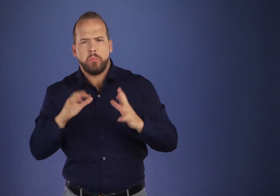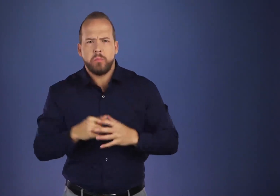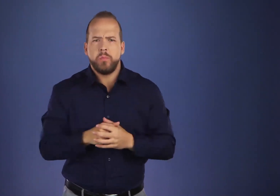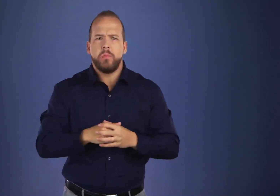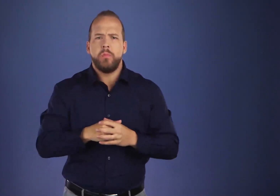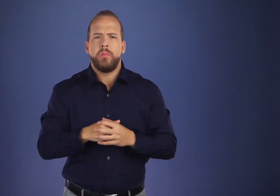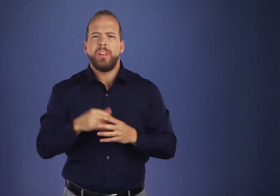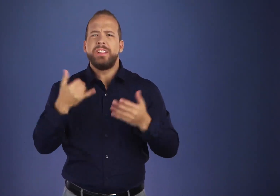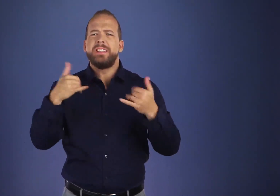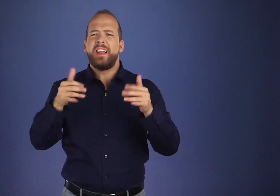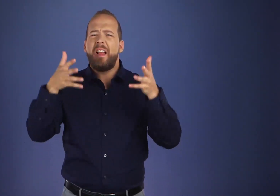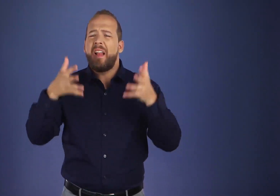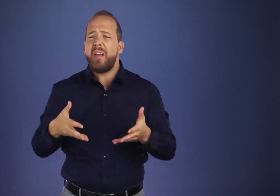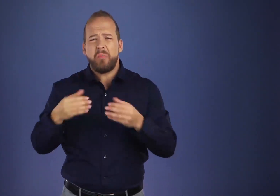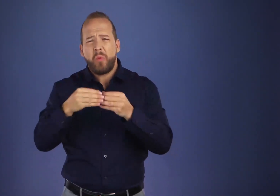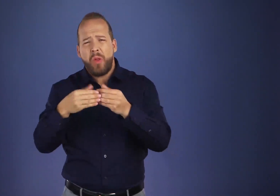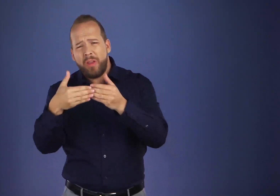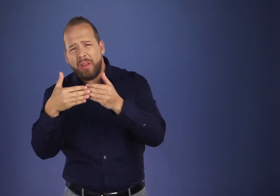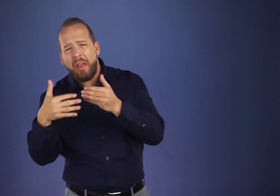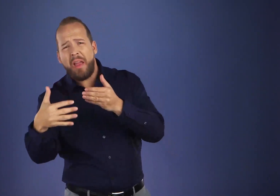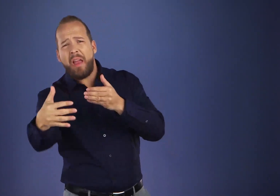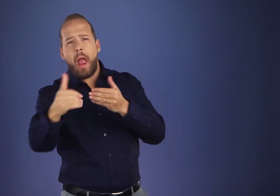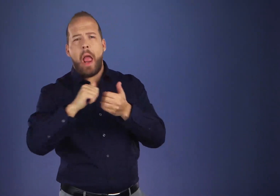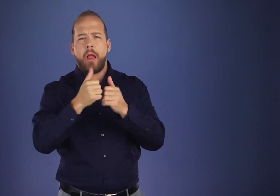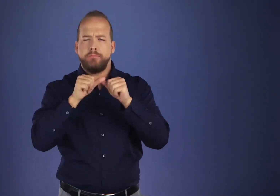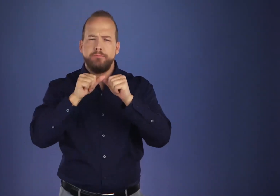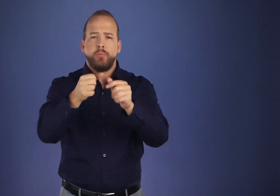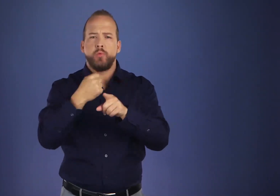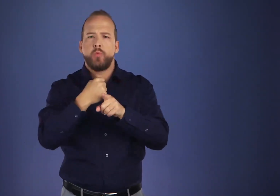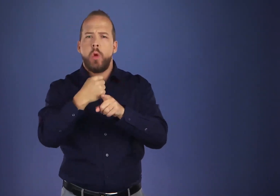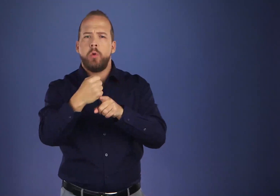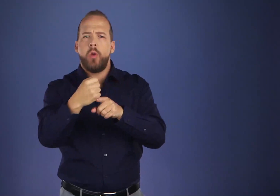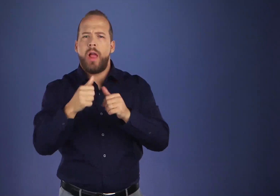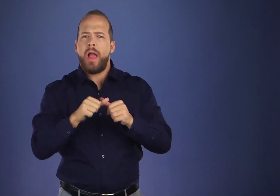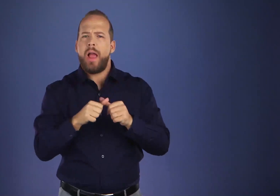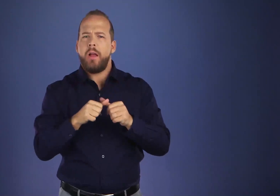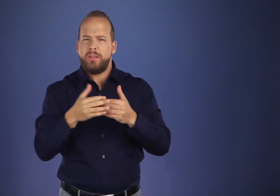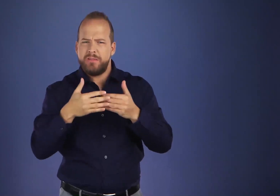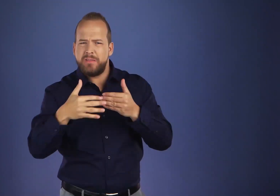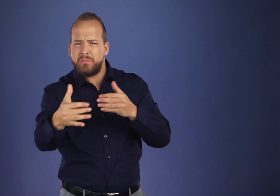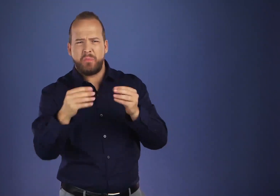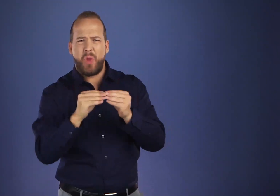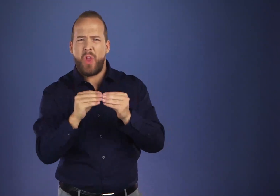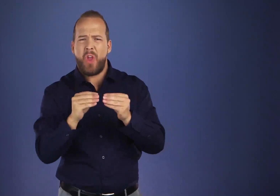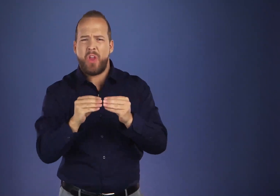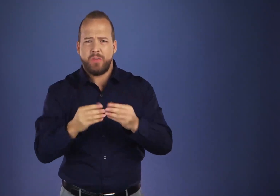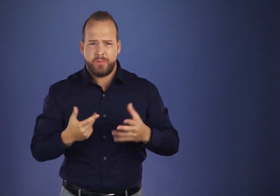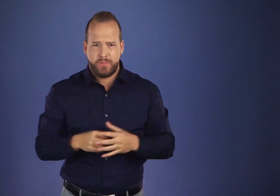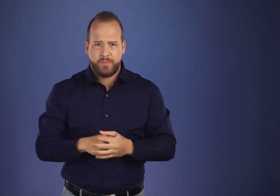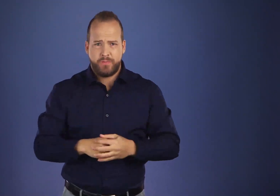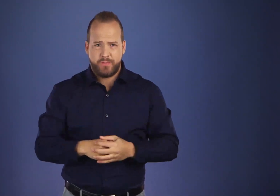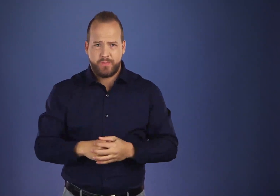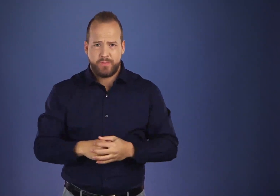More sobriety brought about by the admission of alcoholism and by attendance at a few meetings is very good indeed,